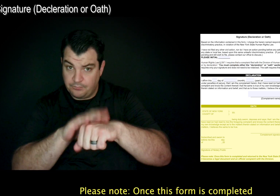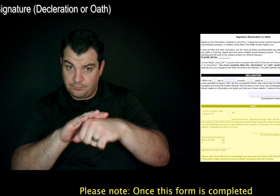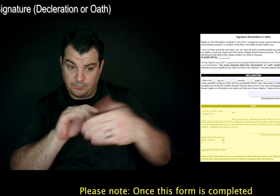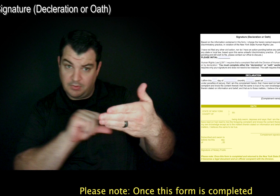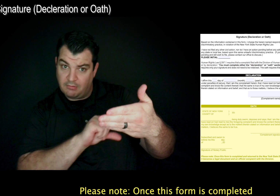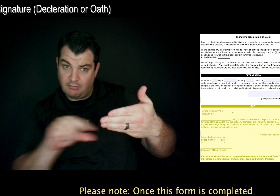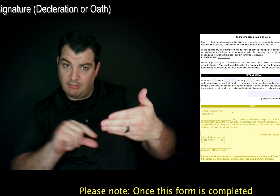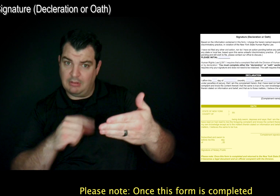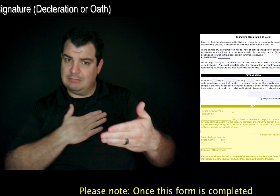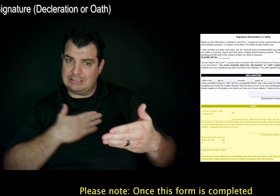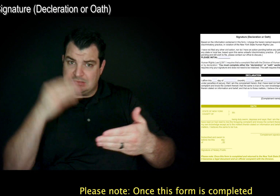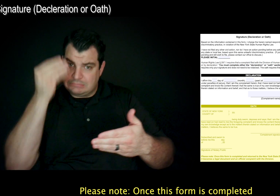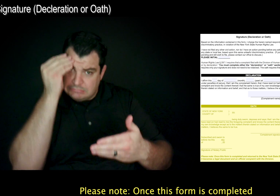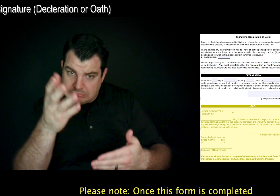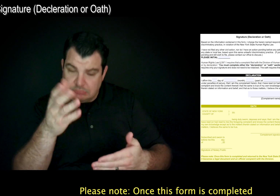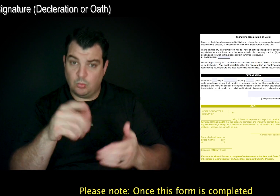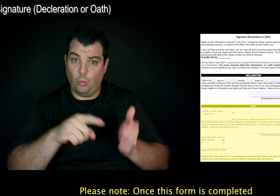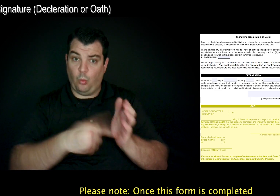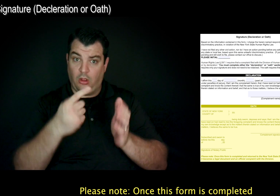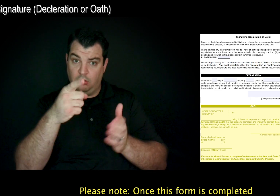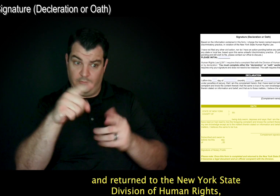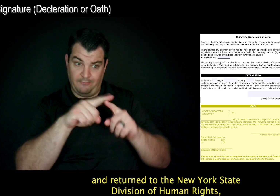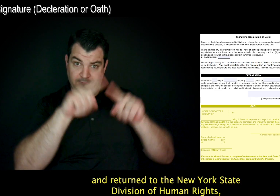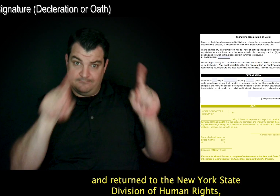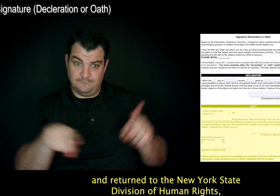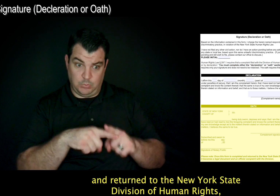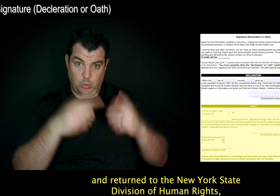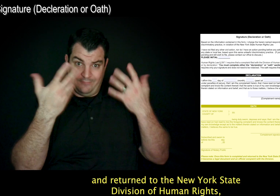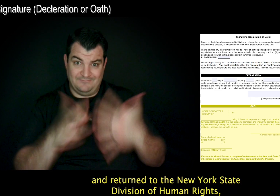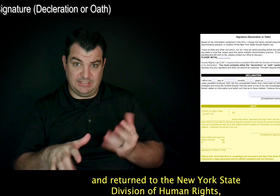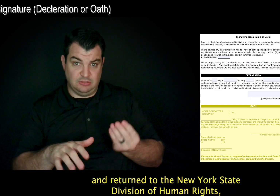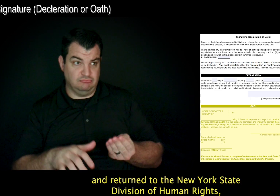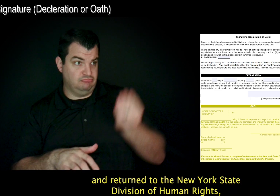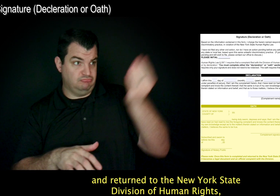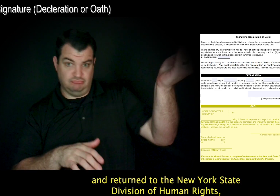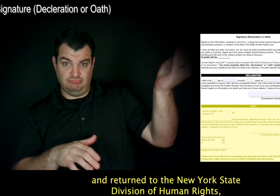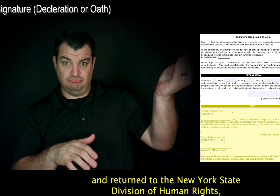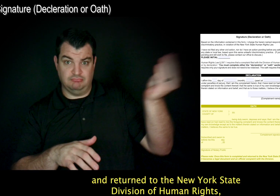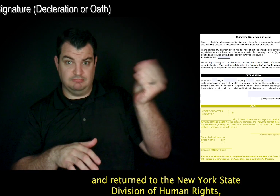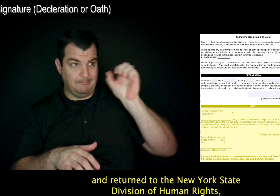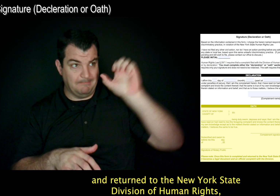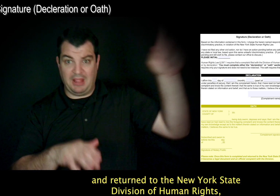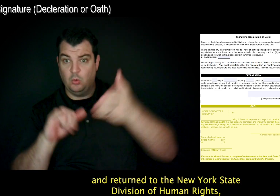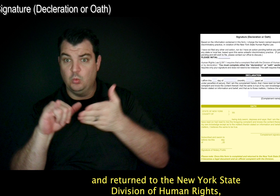Please note: Once this form is completed and returned to the New York State Division of Human Rights,